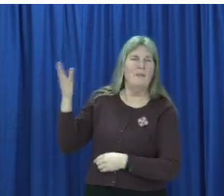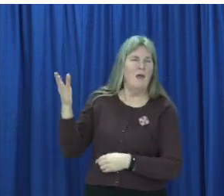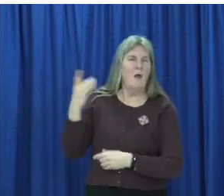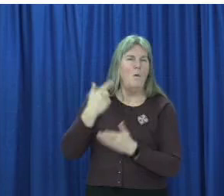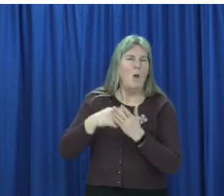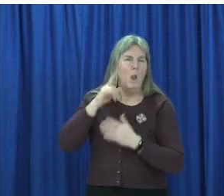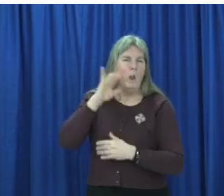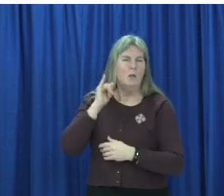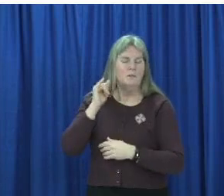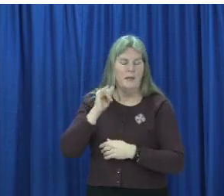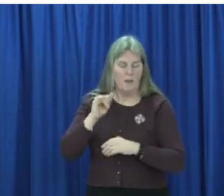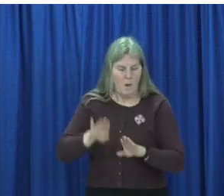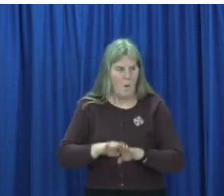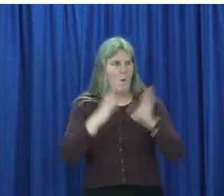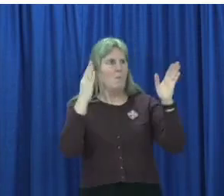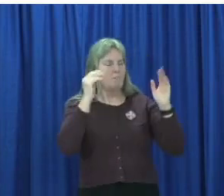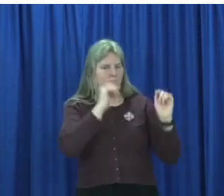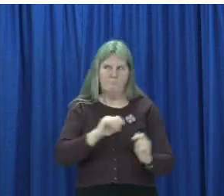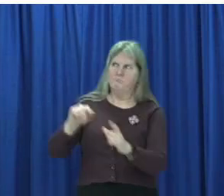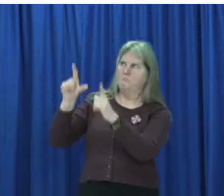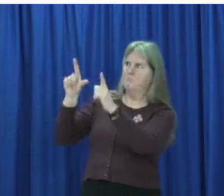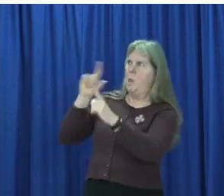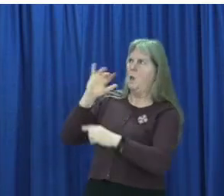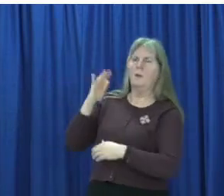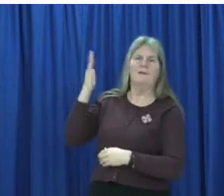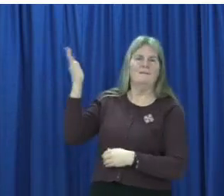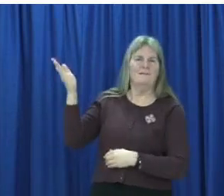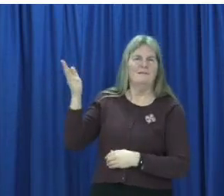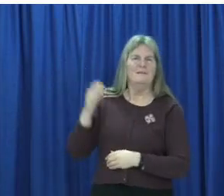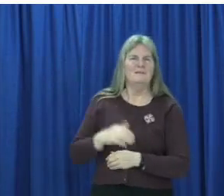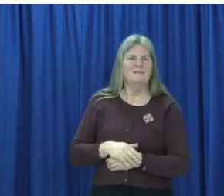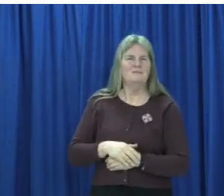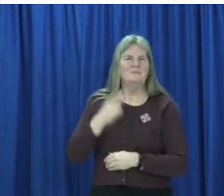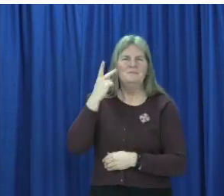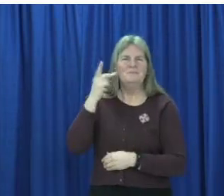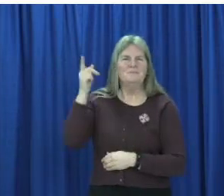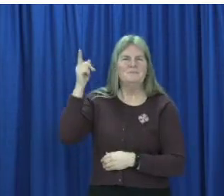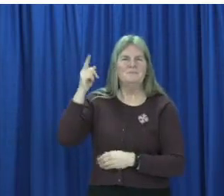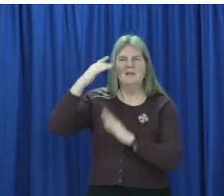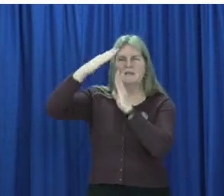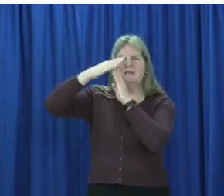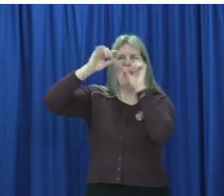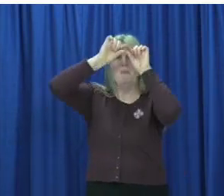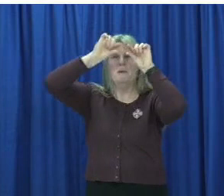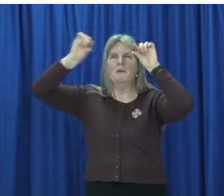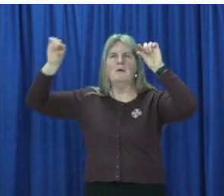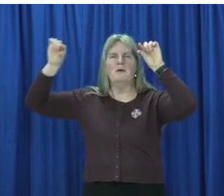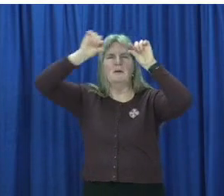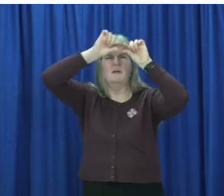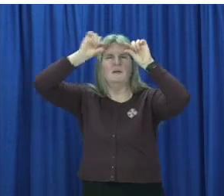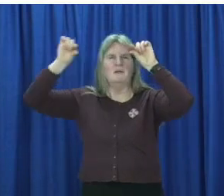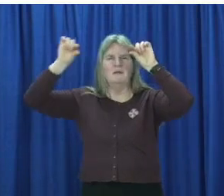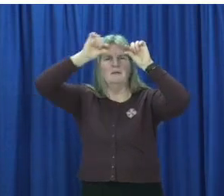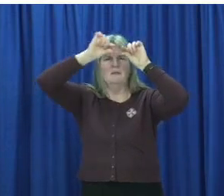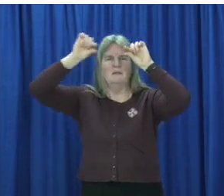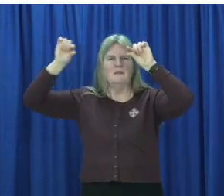to the dashboard. If you look under the top, the title "COVID-19 data dashboard," there are five